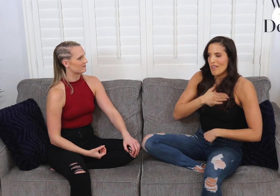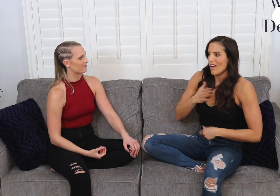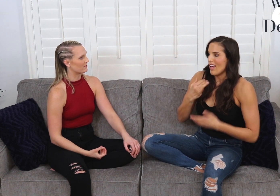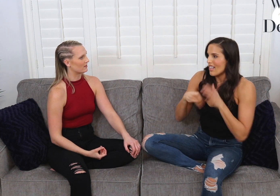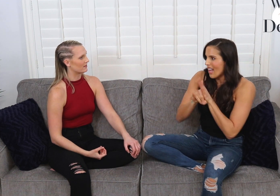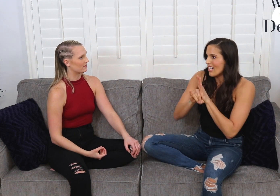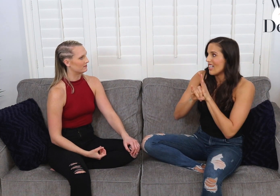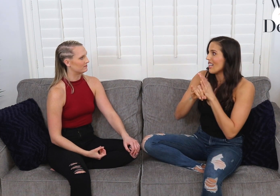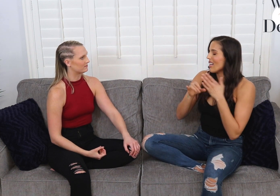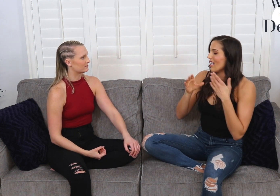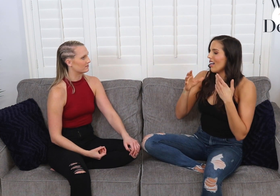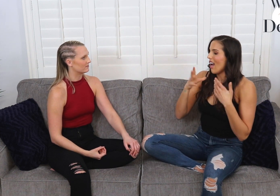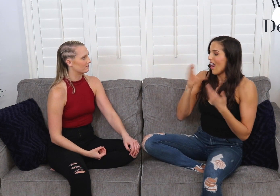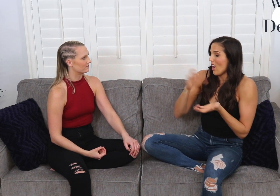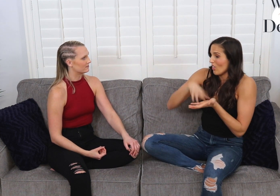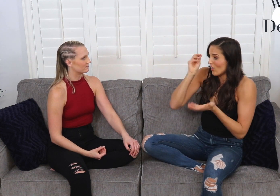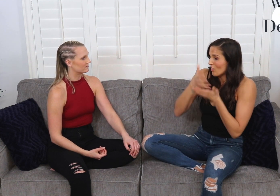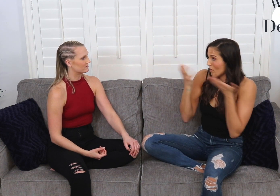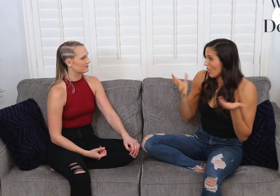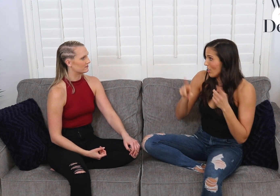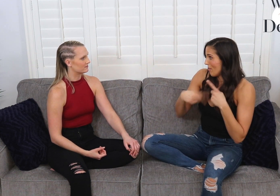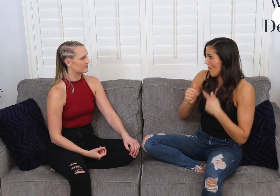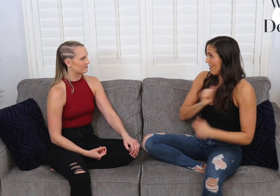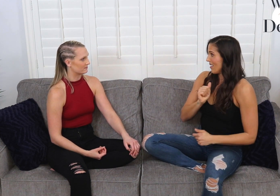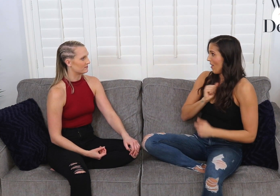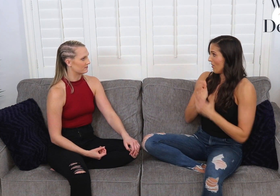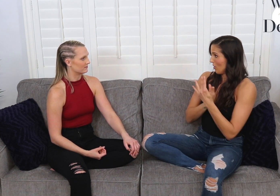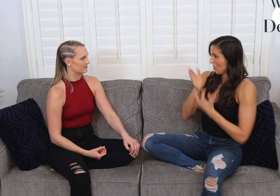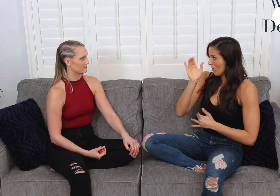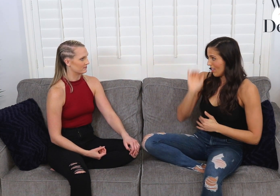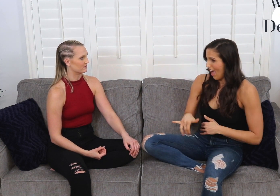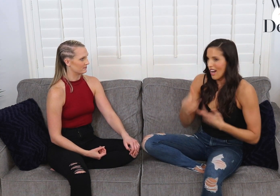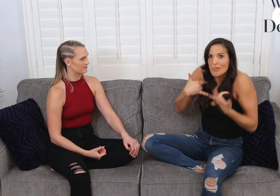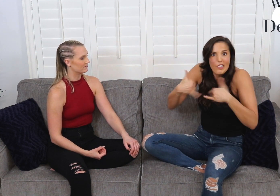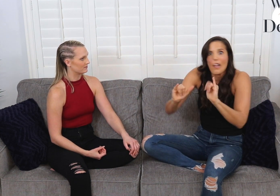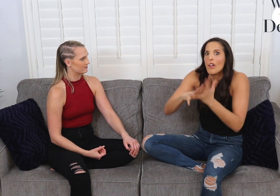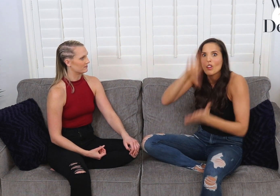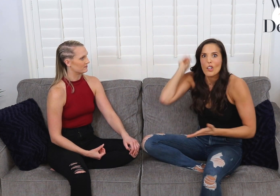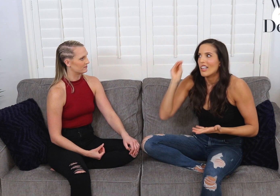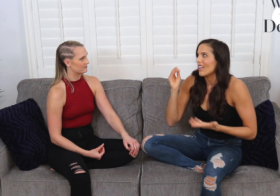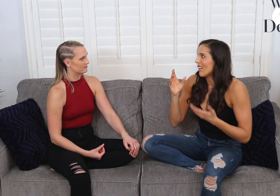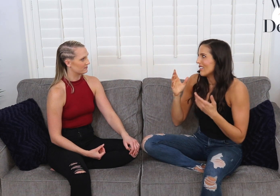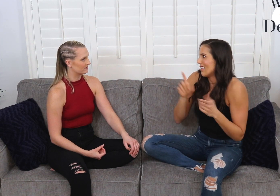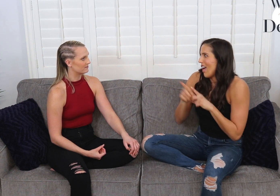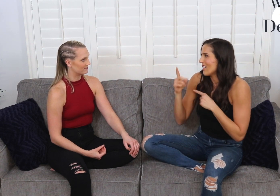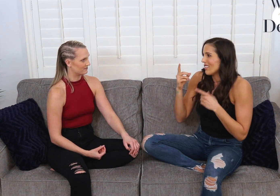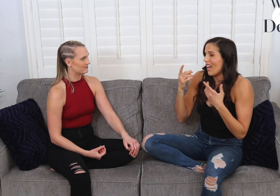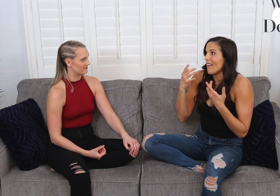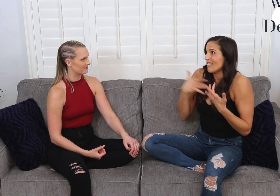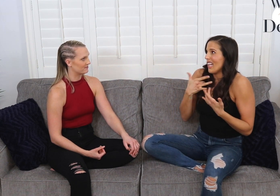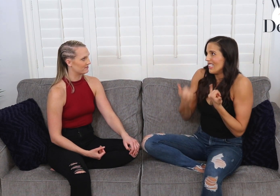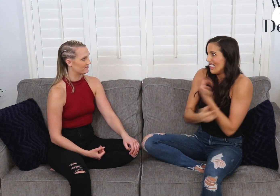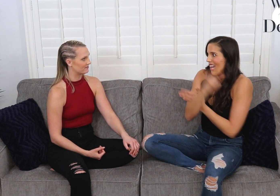it's my pride, my identity, and I learned so much about myself through that, and I'm still learning and I feel like in today's